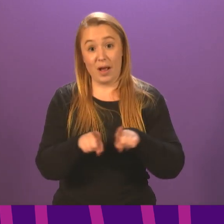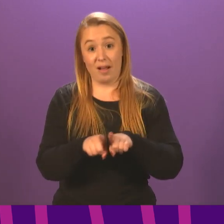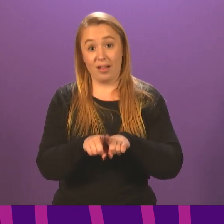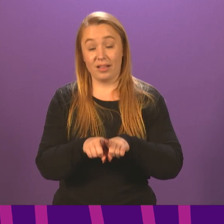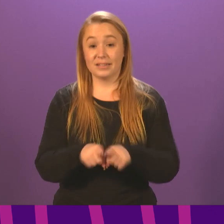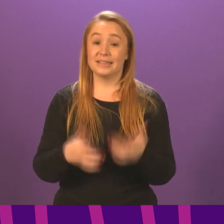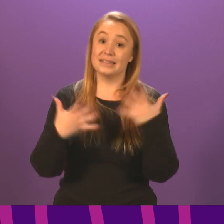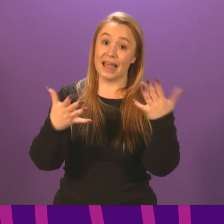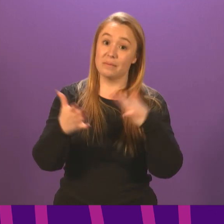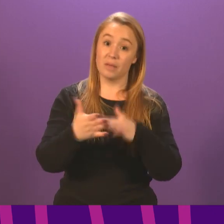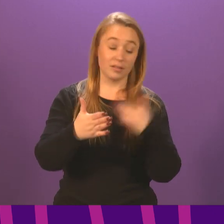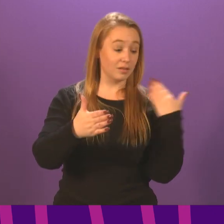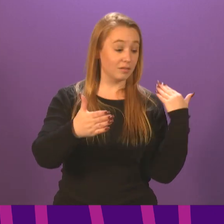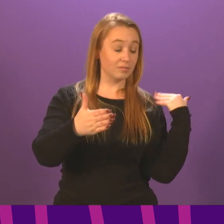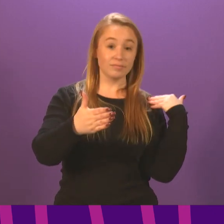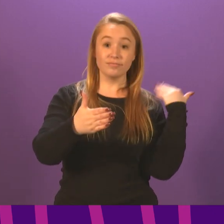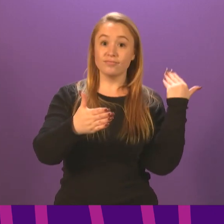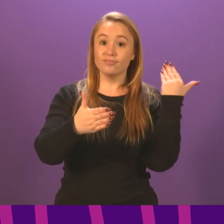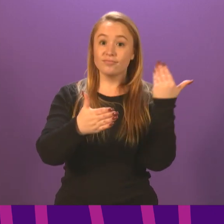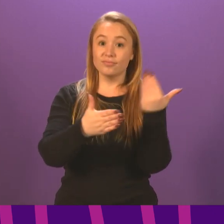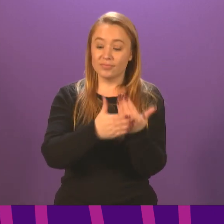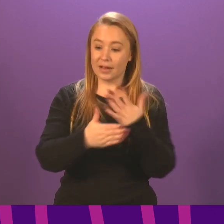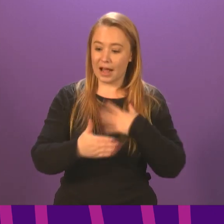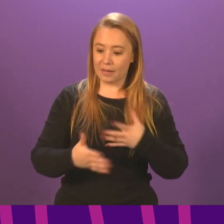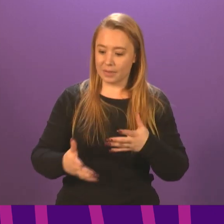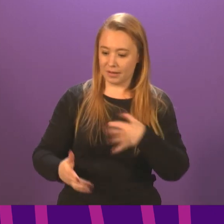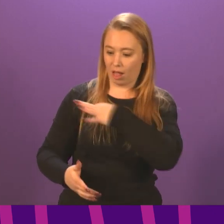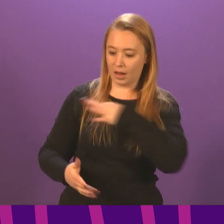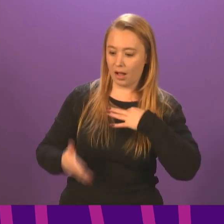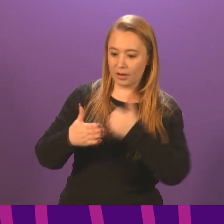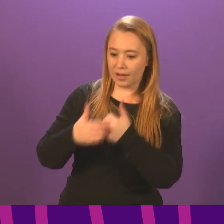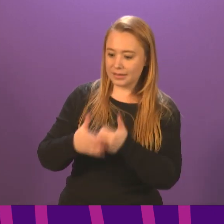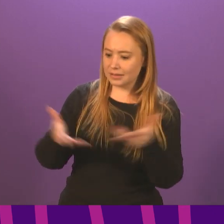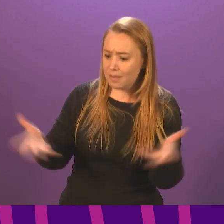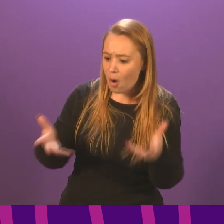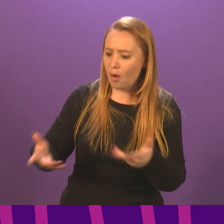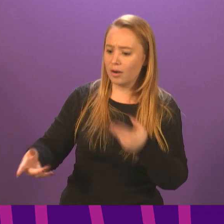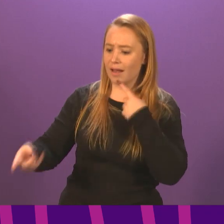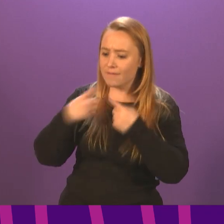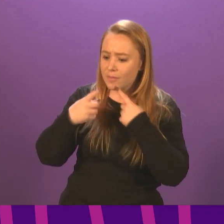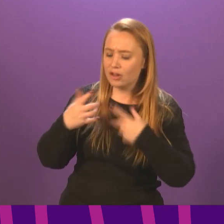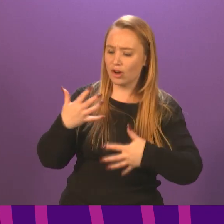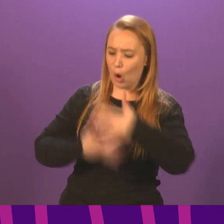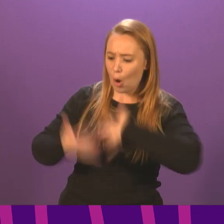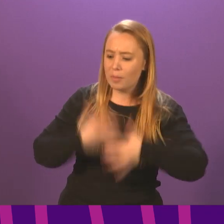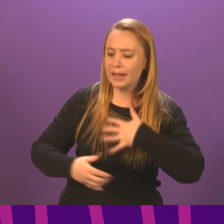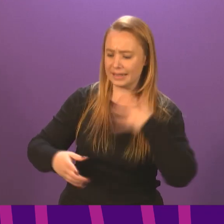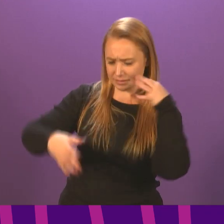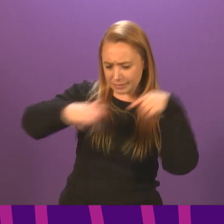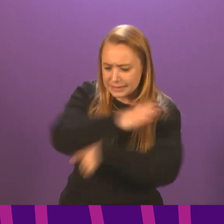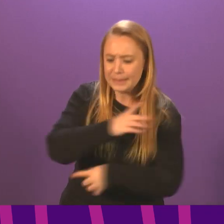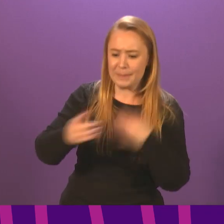of the past 10 months urging my clinical advisers to give me as much complicated, in-depth information